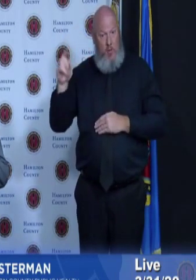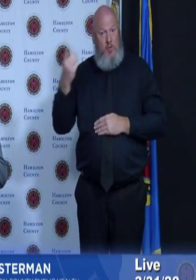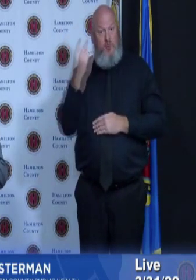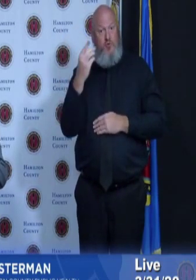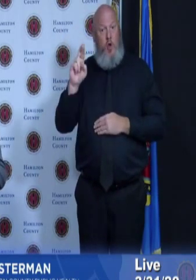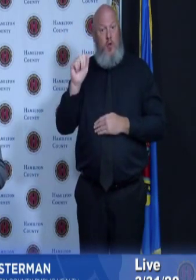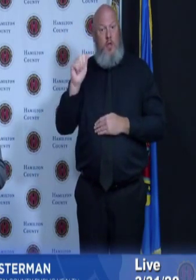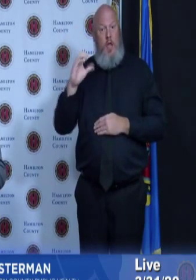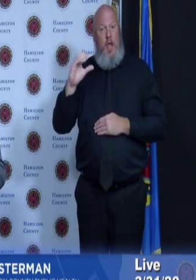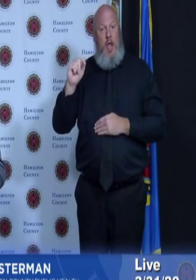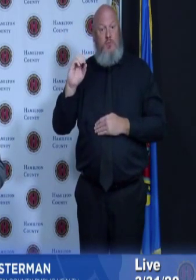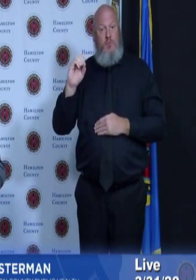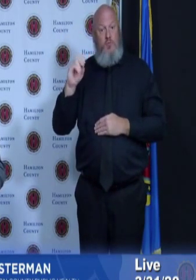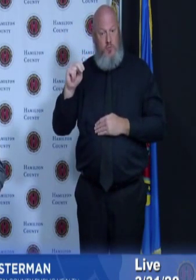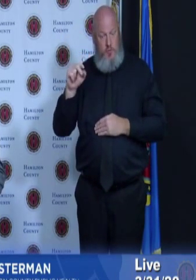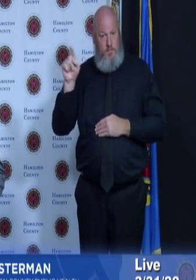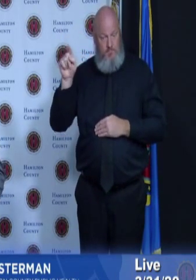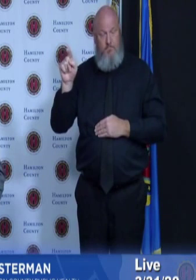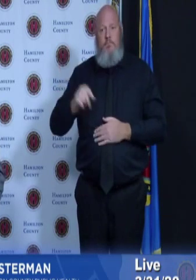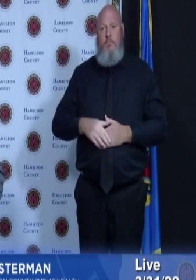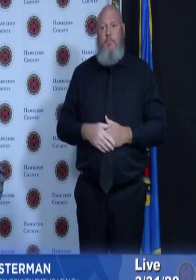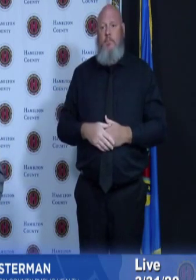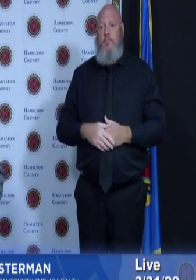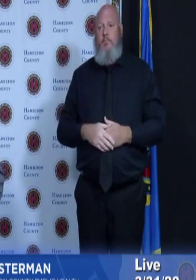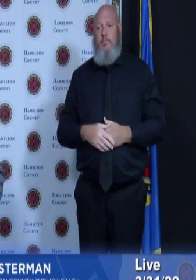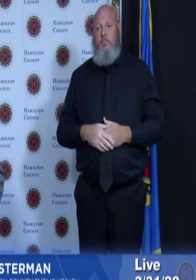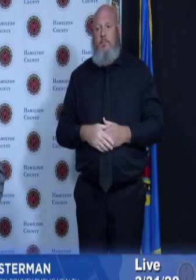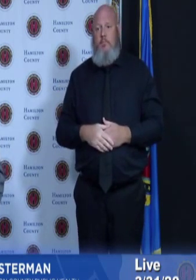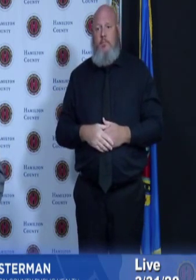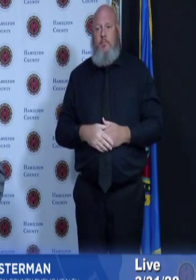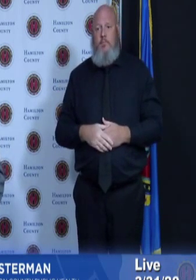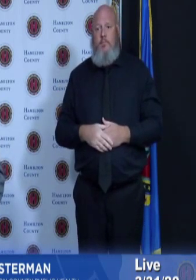moved back so they're now predicting that the peak will happen in late April